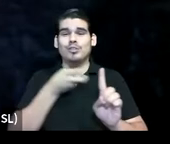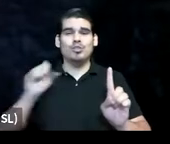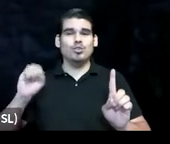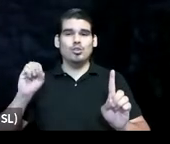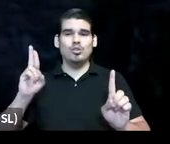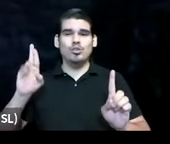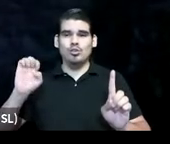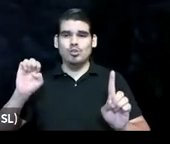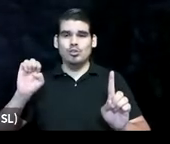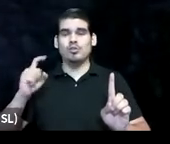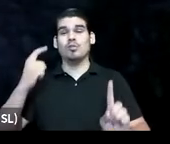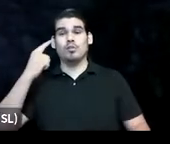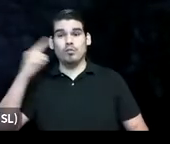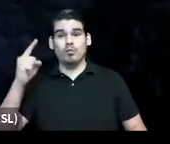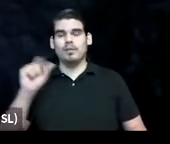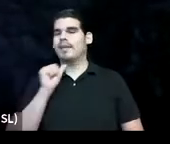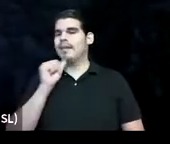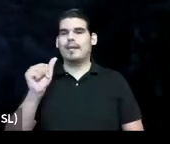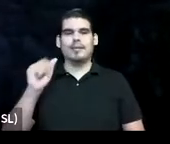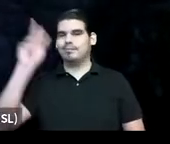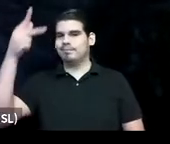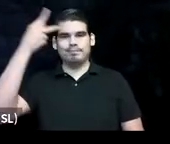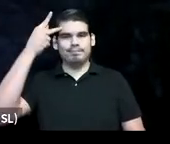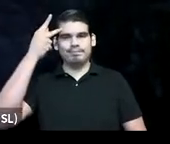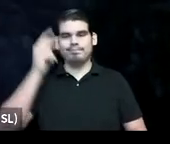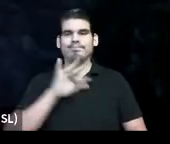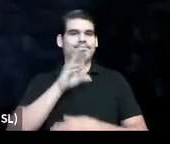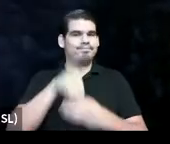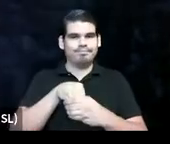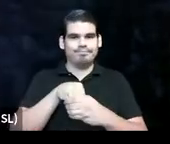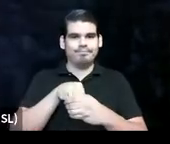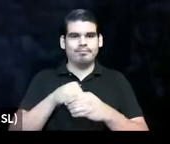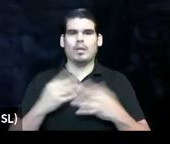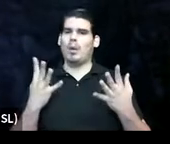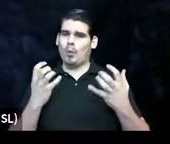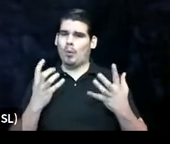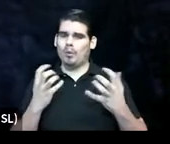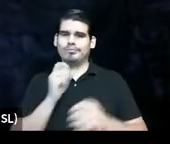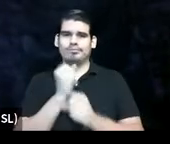Be specific and actionable with your resolves very similar to if anyone's ever heard of smart goals.